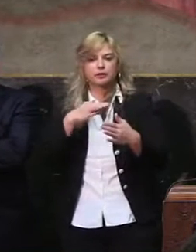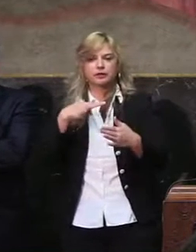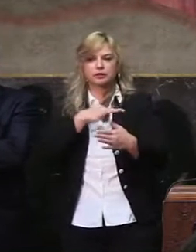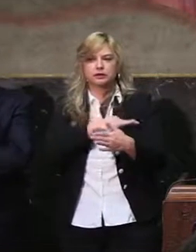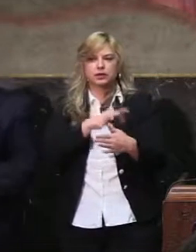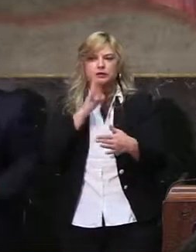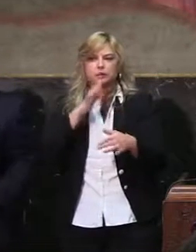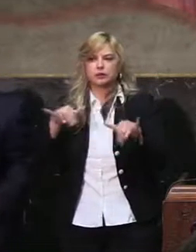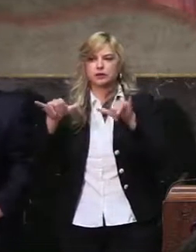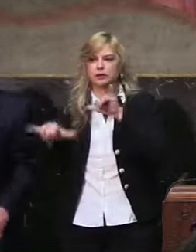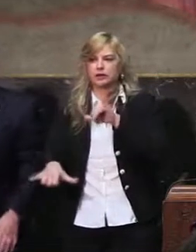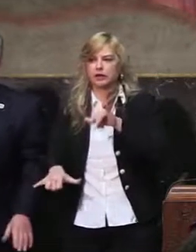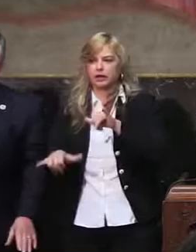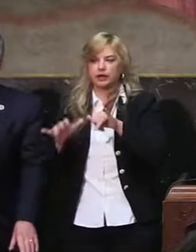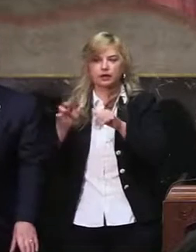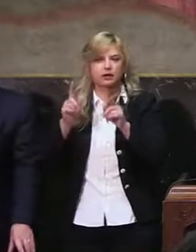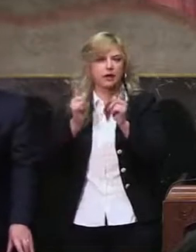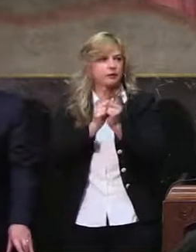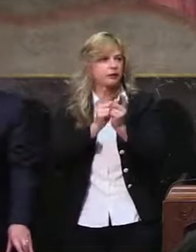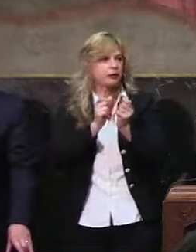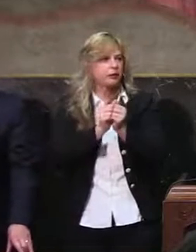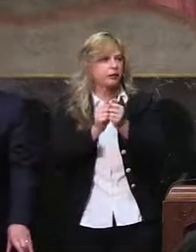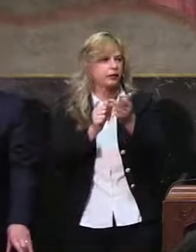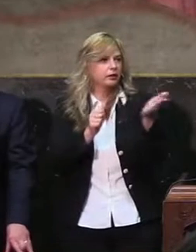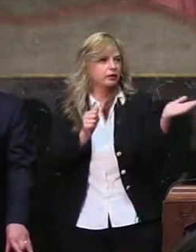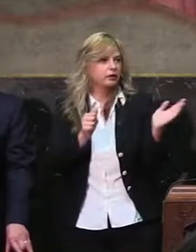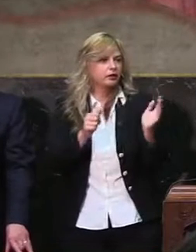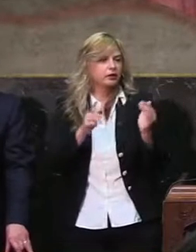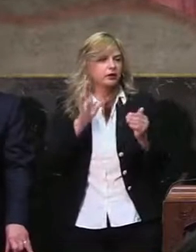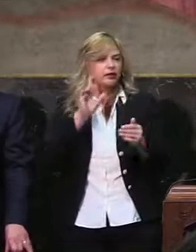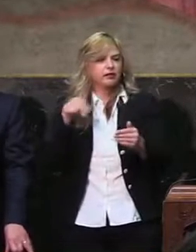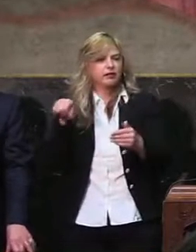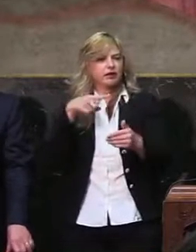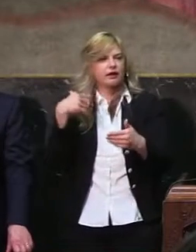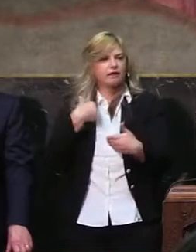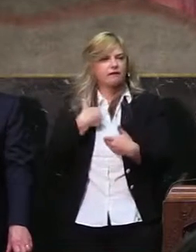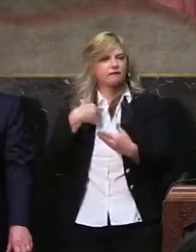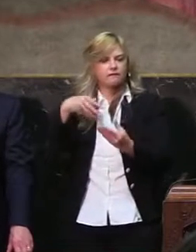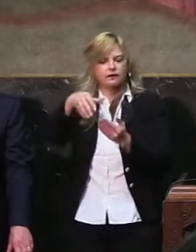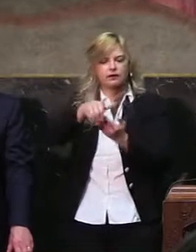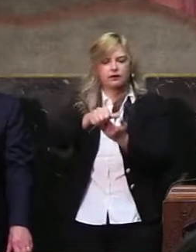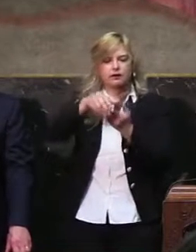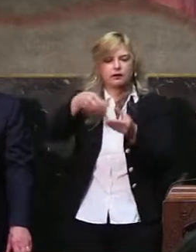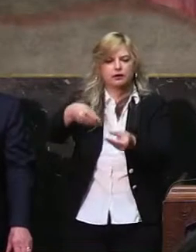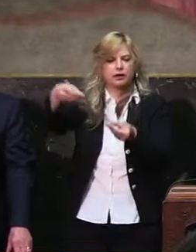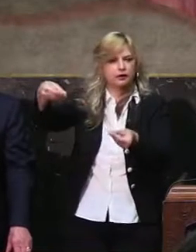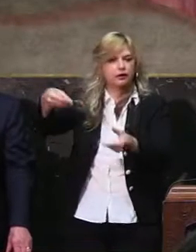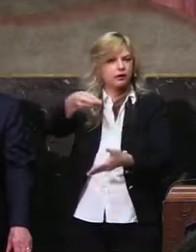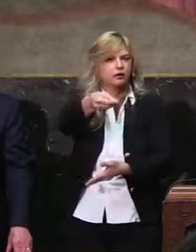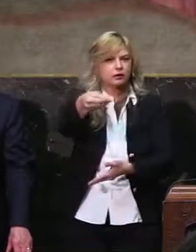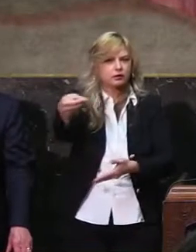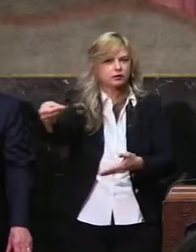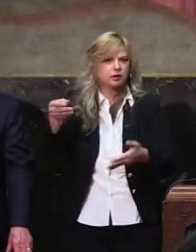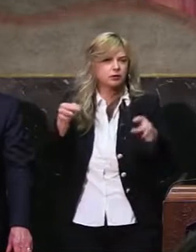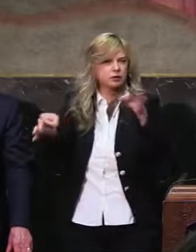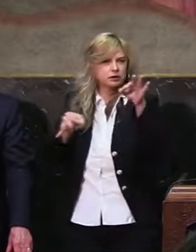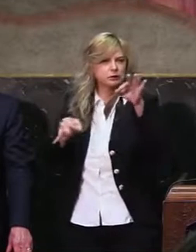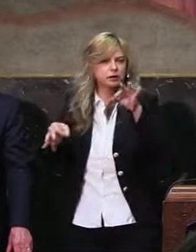with you all, they have handouts that explain the detail of the various legislative instruments and they will be